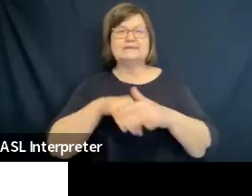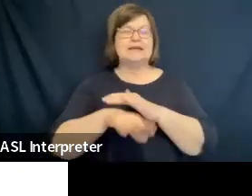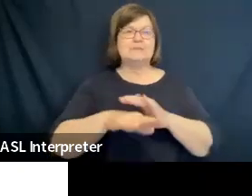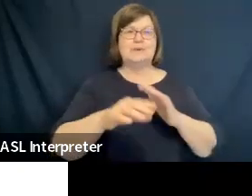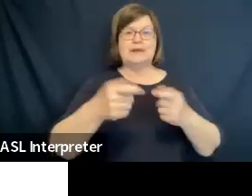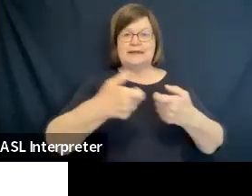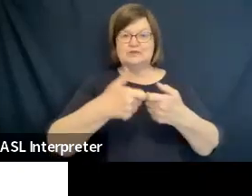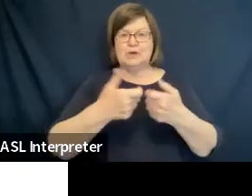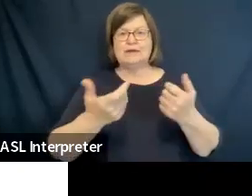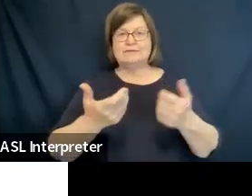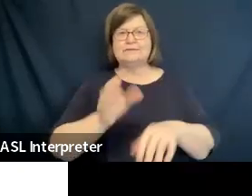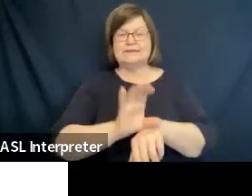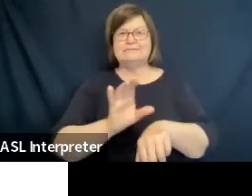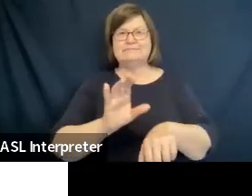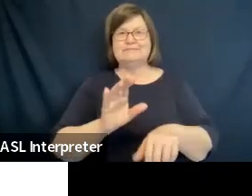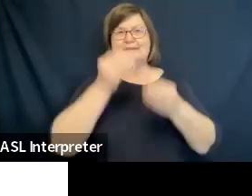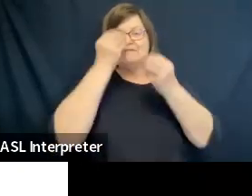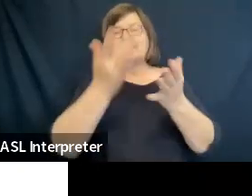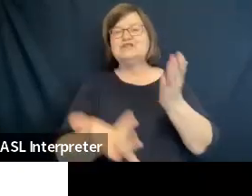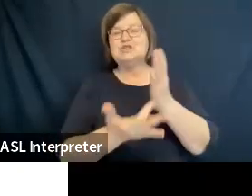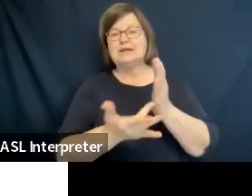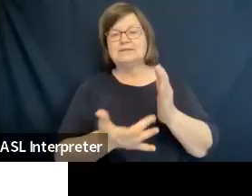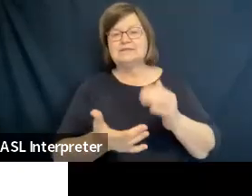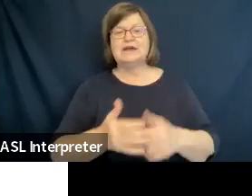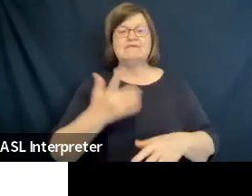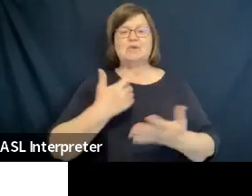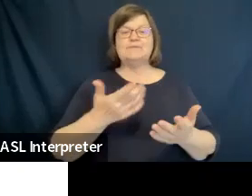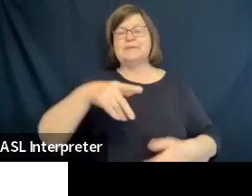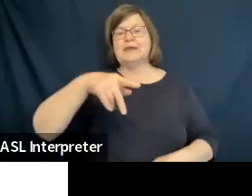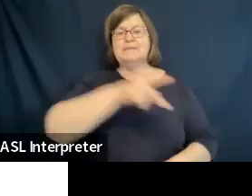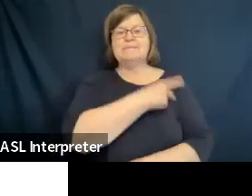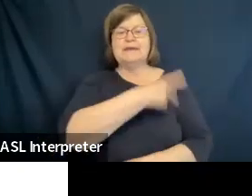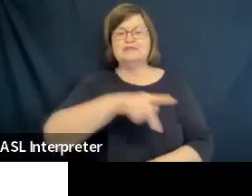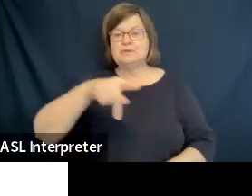information technology. So accessible patient portals, for example, and healthcare records